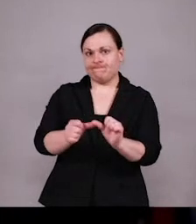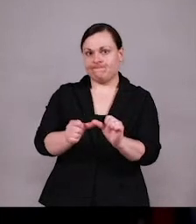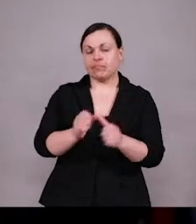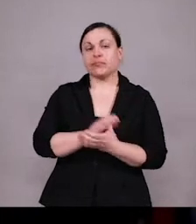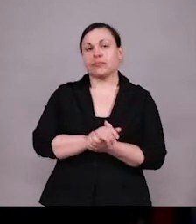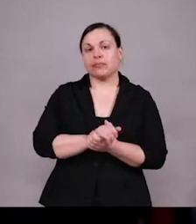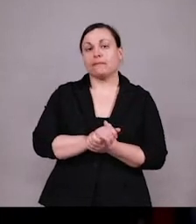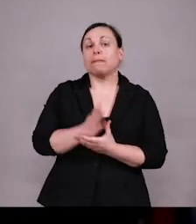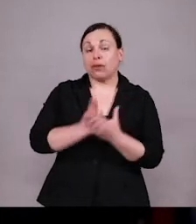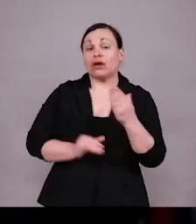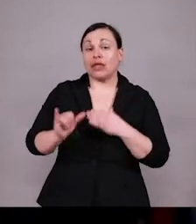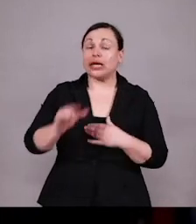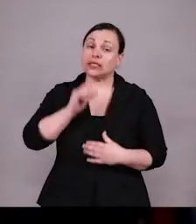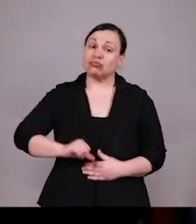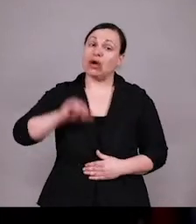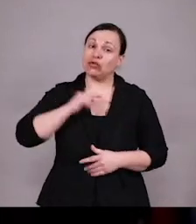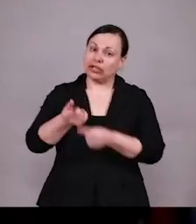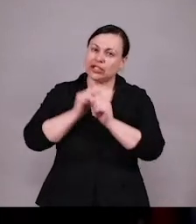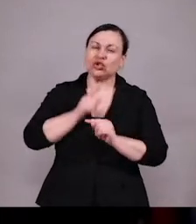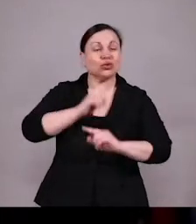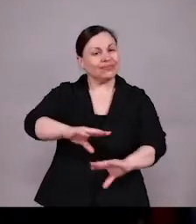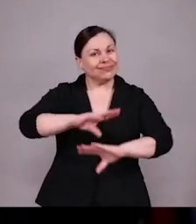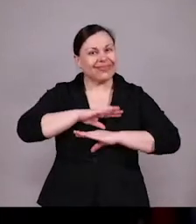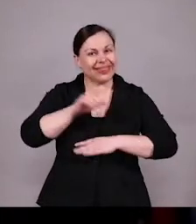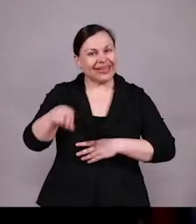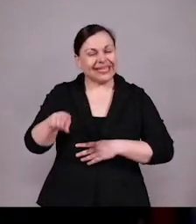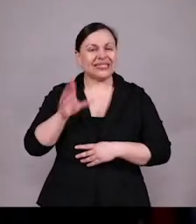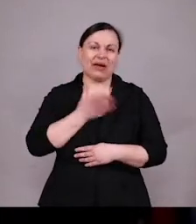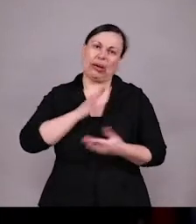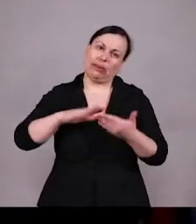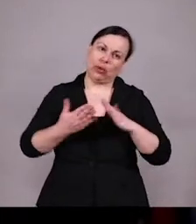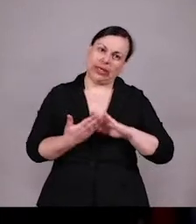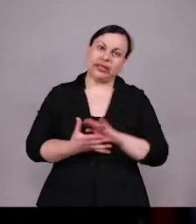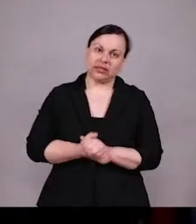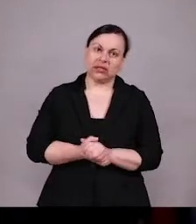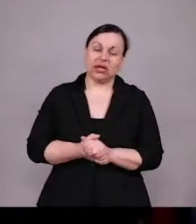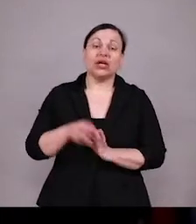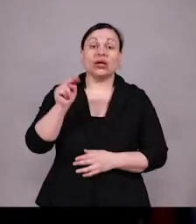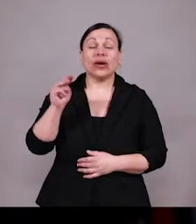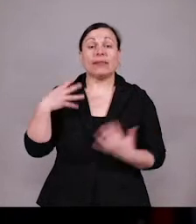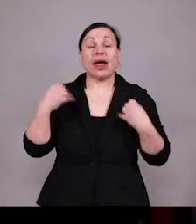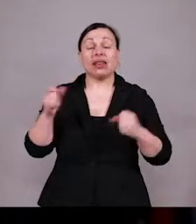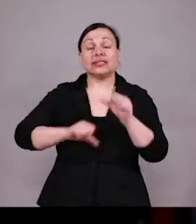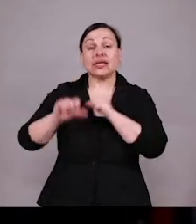its proud tradition of meeting the health needs of our communities. UNM Health Sciences has also